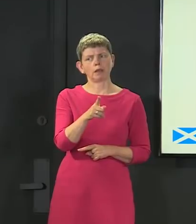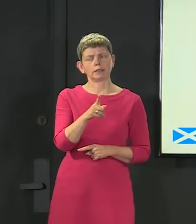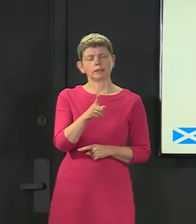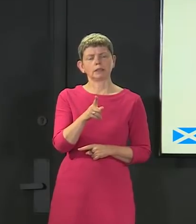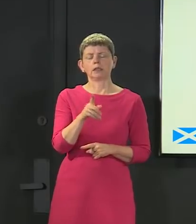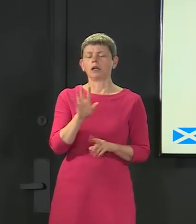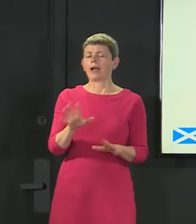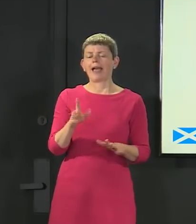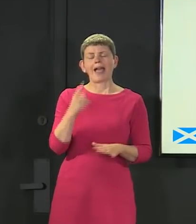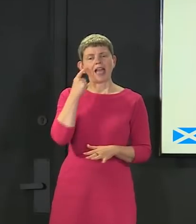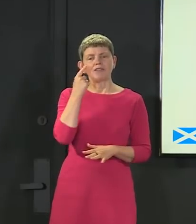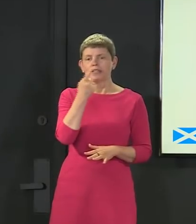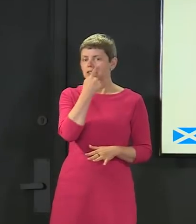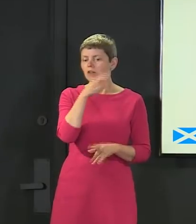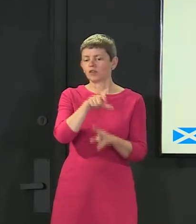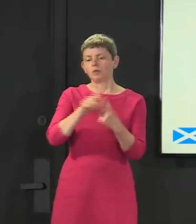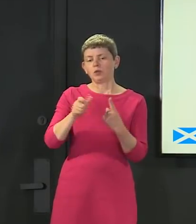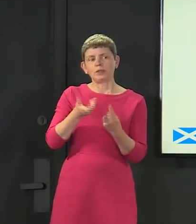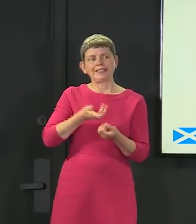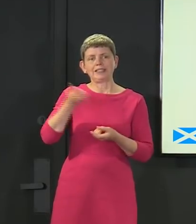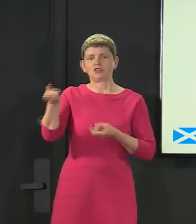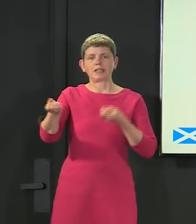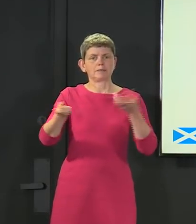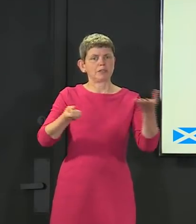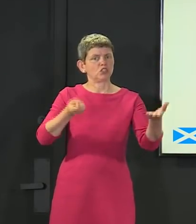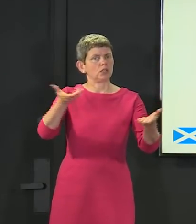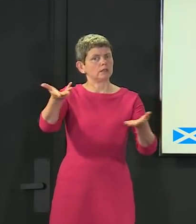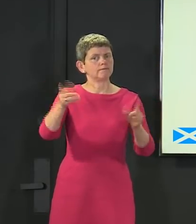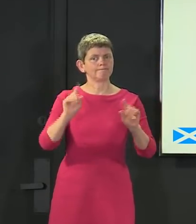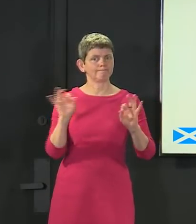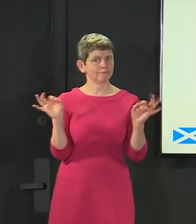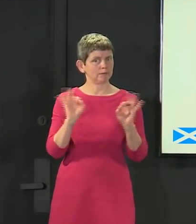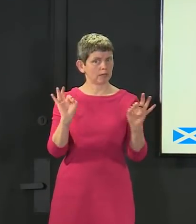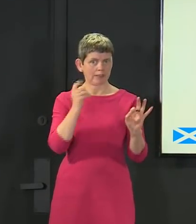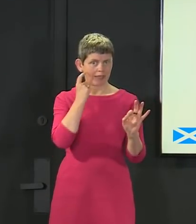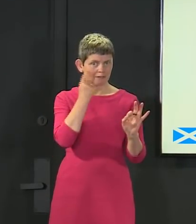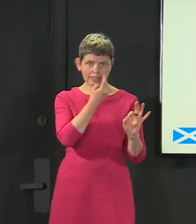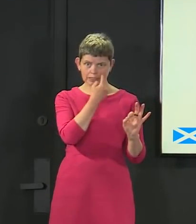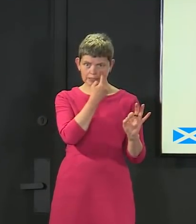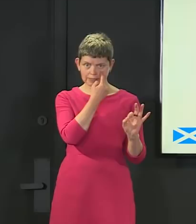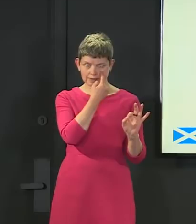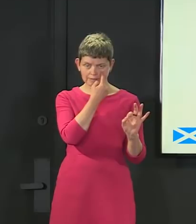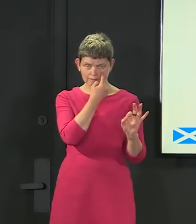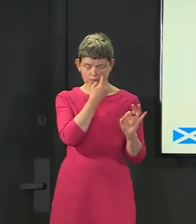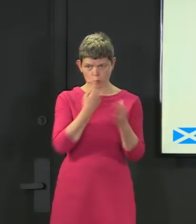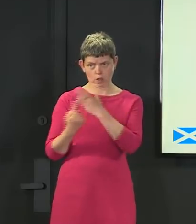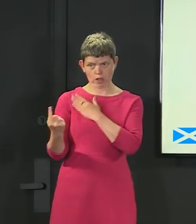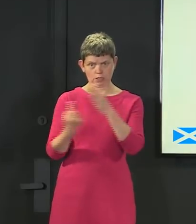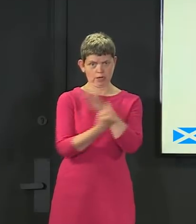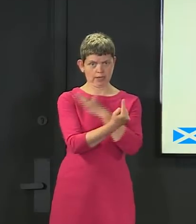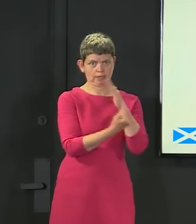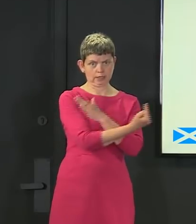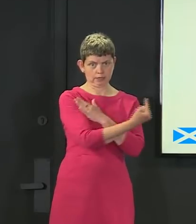of any community transmission that's related to those cases and that we continue to keep a very